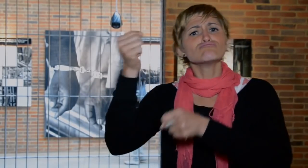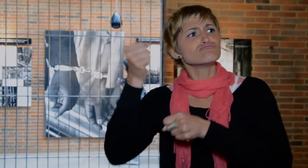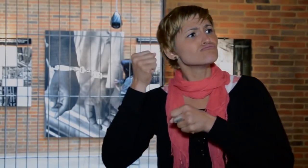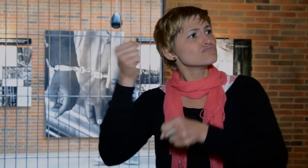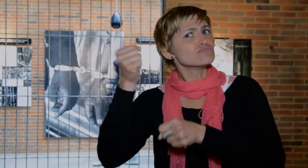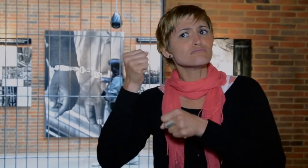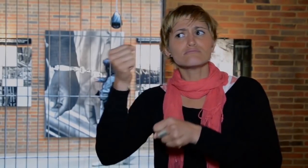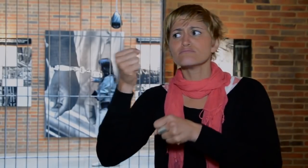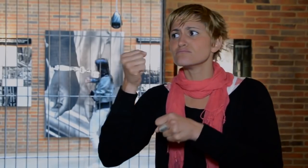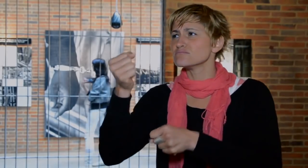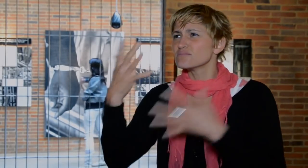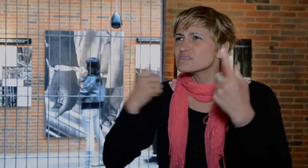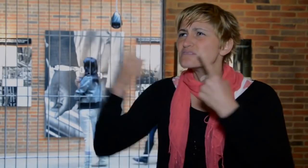to remove apartheid.